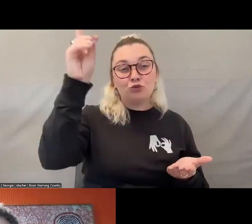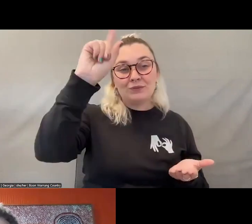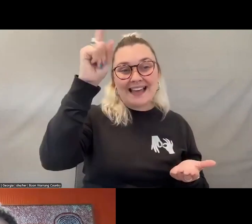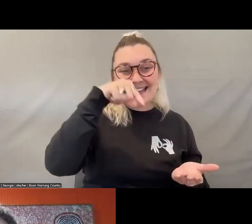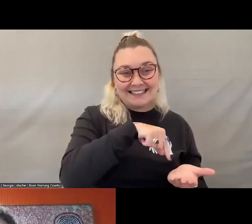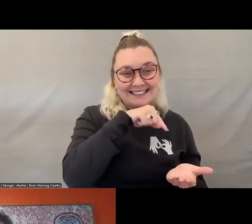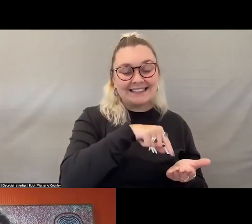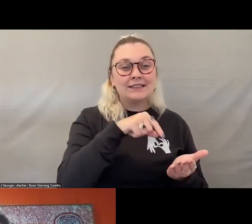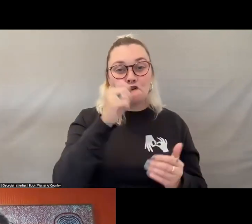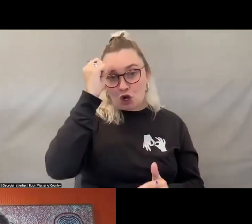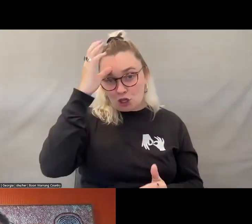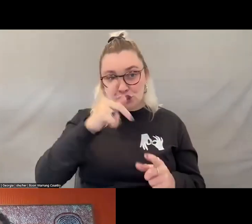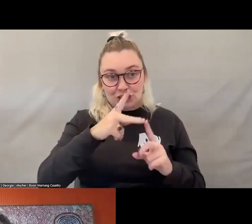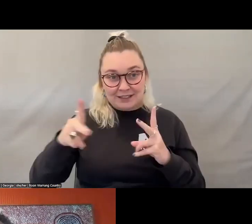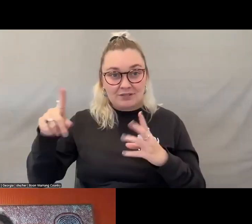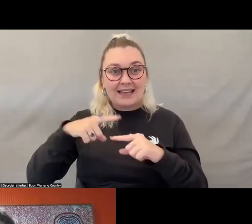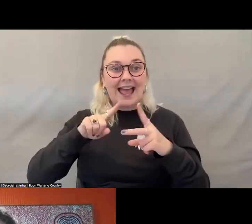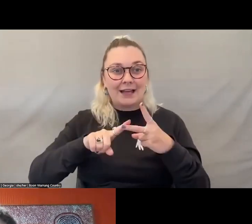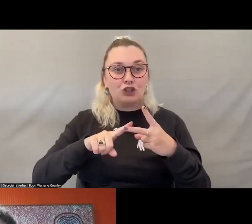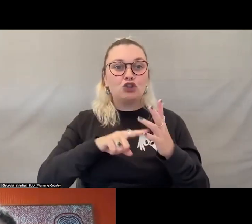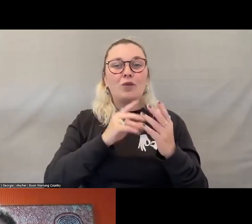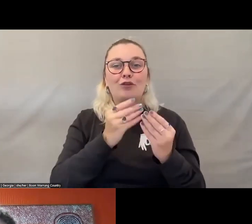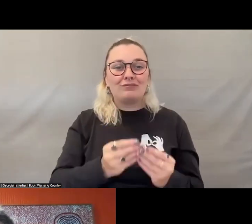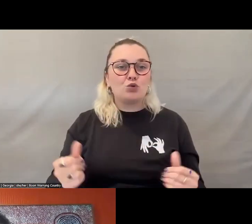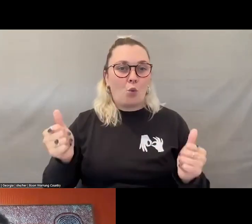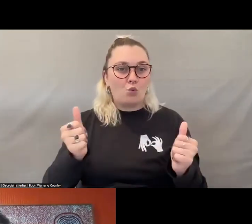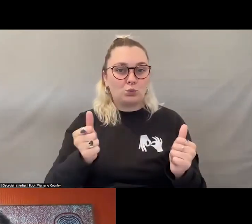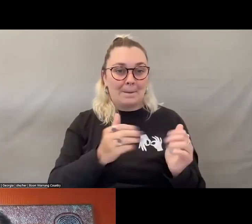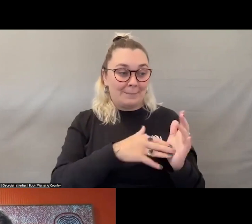Knowledge Series and also through the resource that you can download from